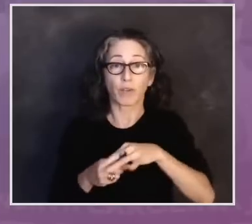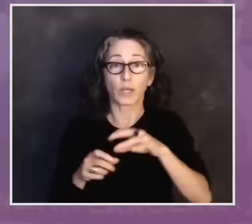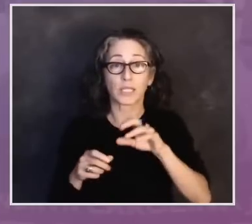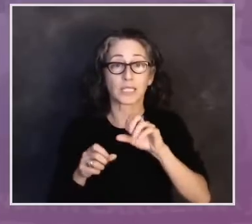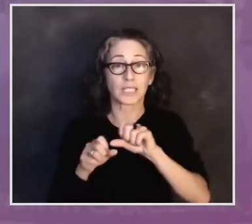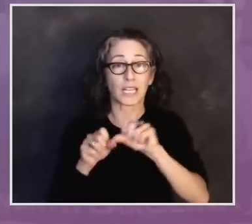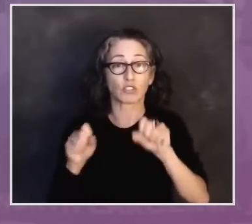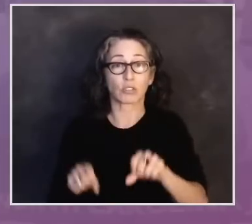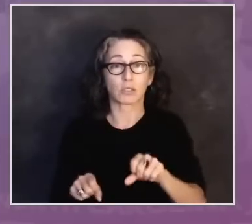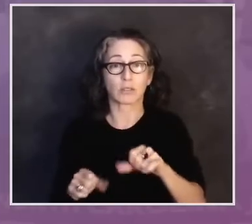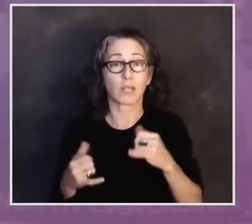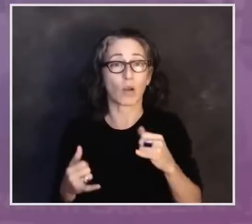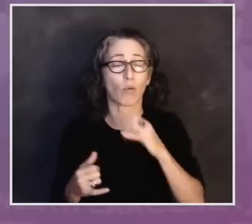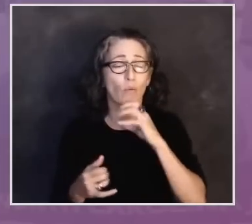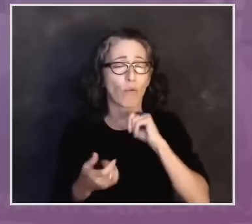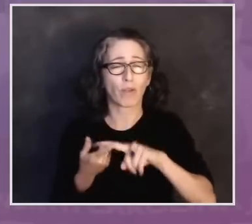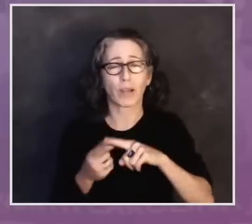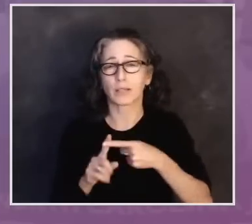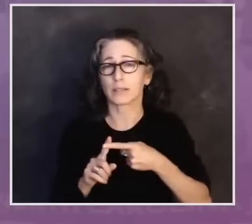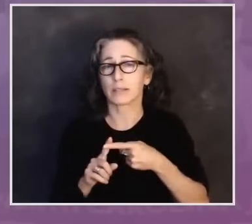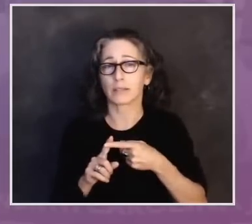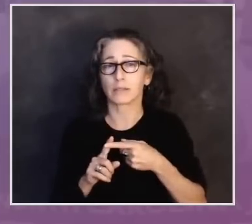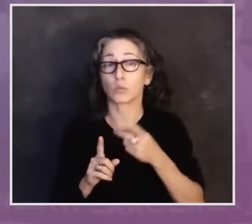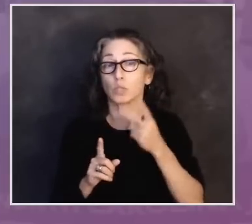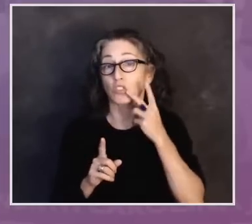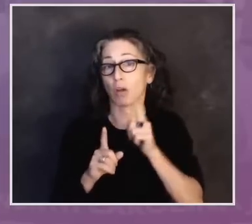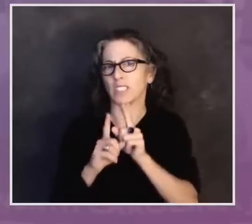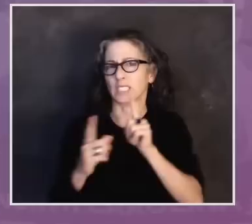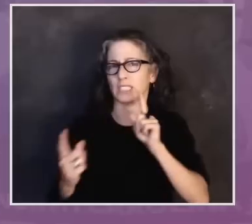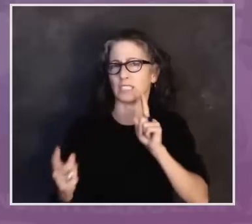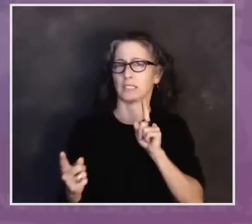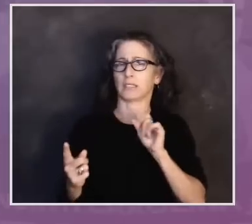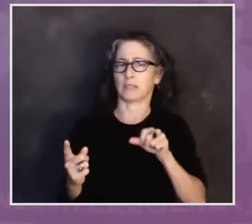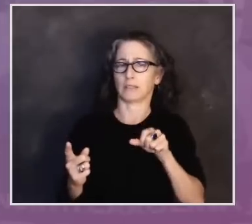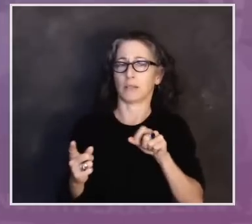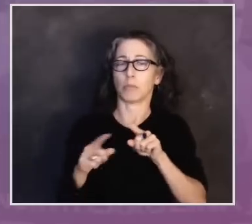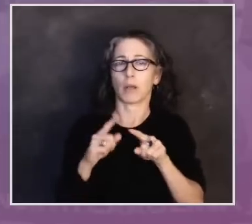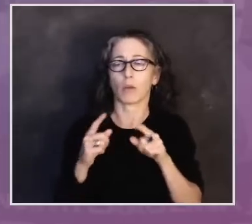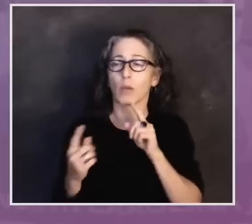TODAY IN MY COUNTY. AND SEE OLD FRIENDS OR PEOPLE